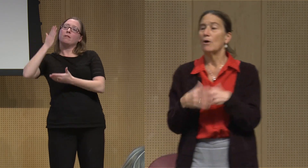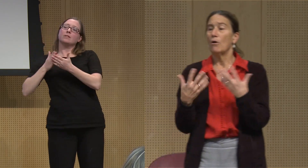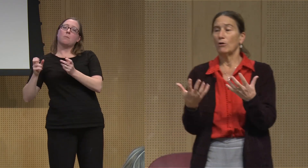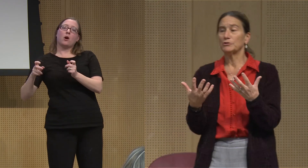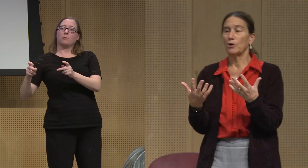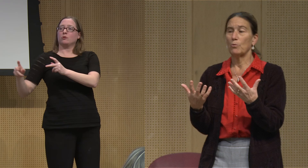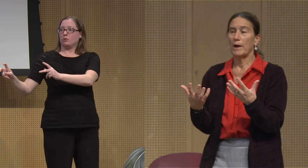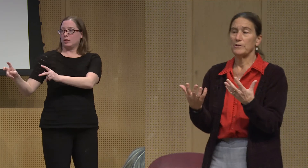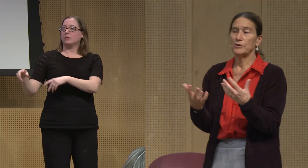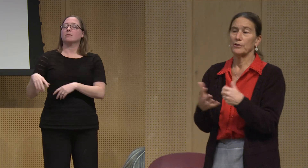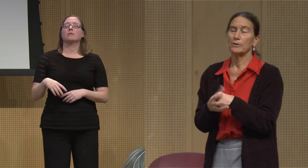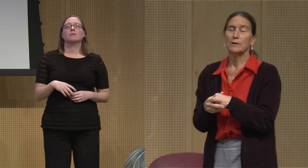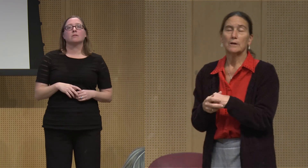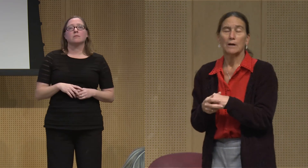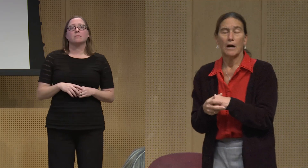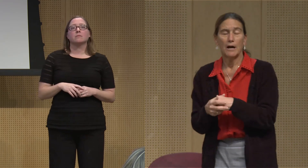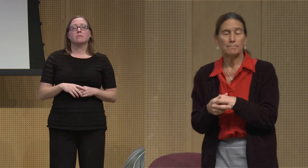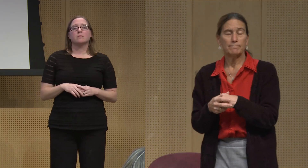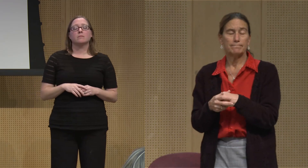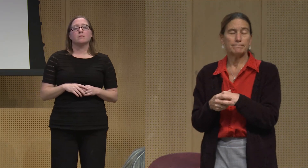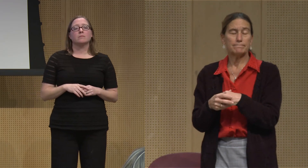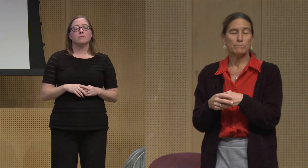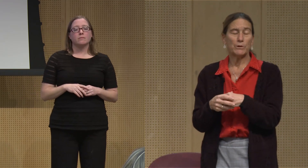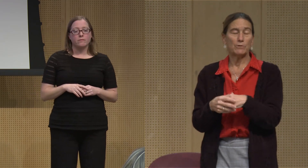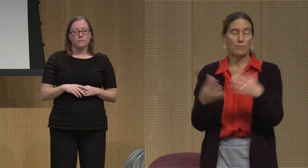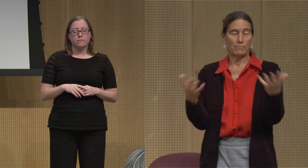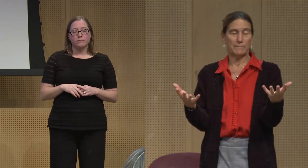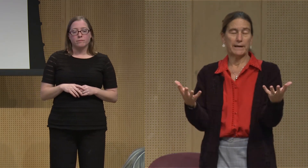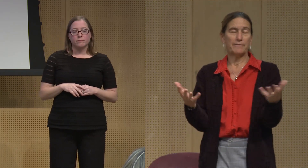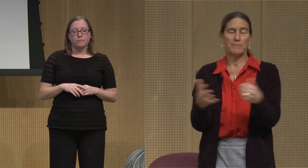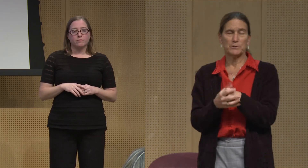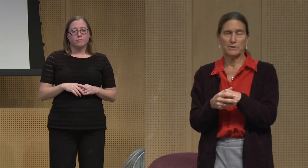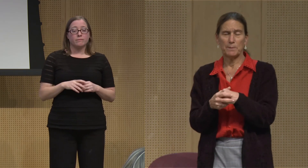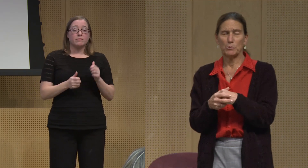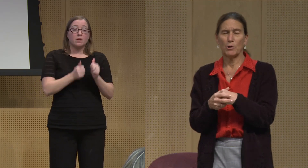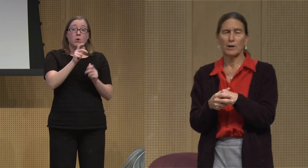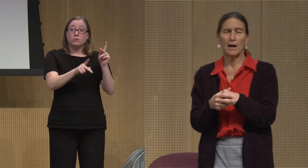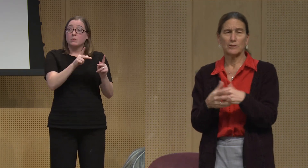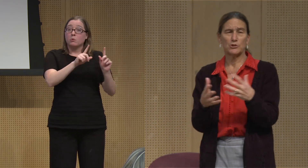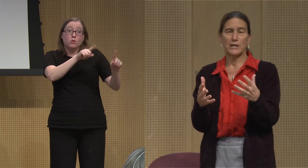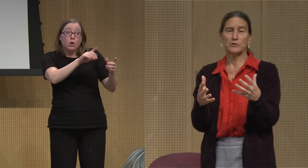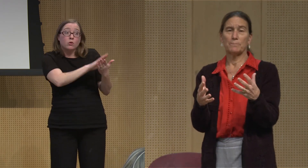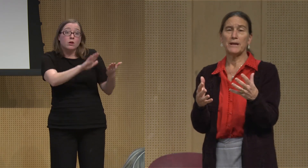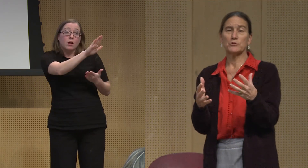ALSO, WHEN YOU'RE, UM-- WHEN--95% OF PEOPLE WHO GO TO COLLEGE CHANGE THEIR MAJORS,